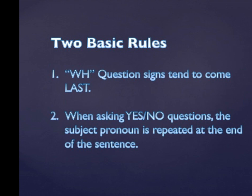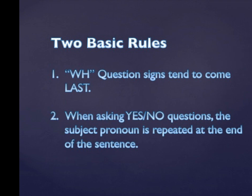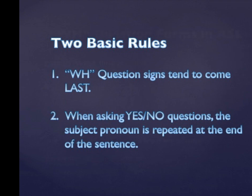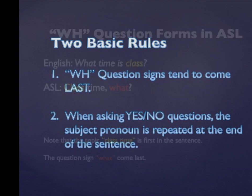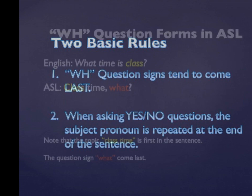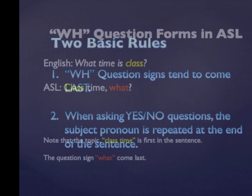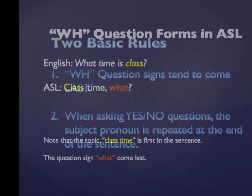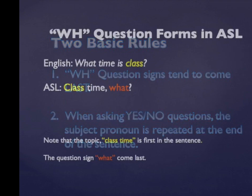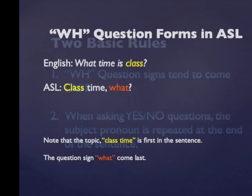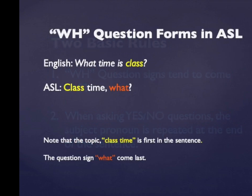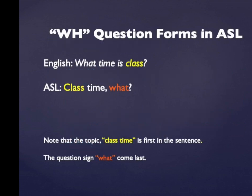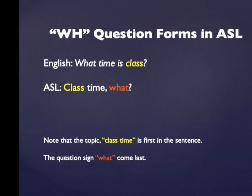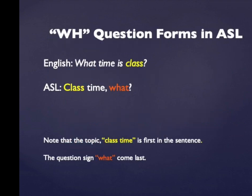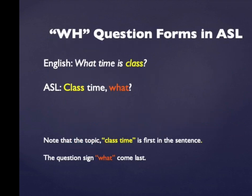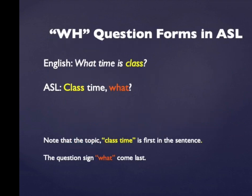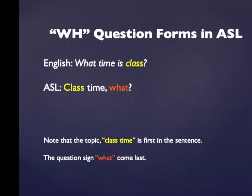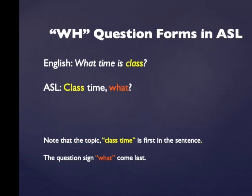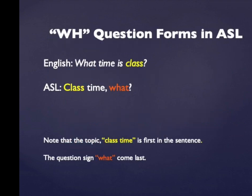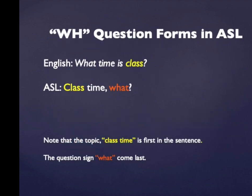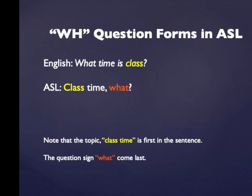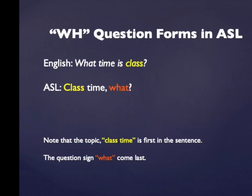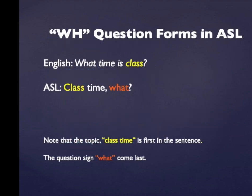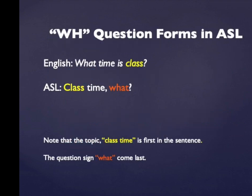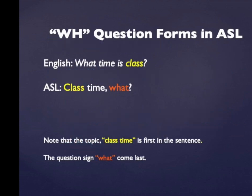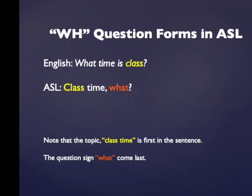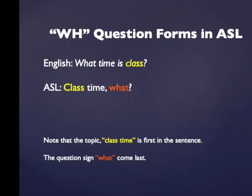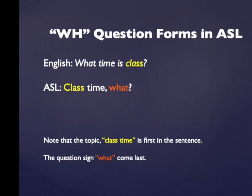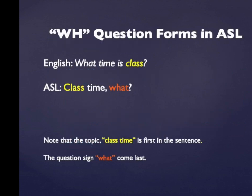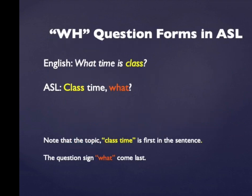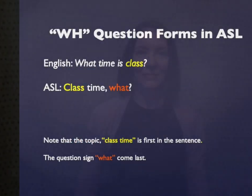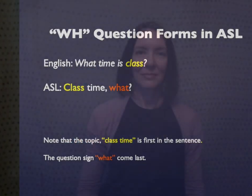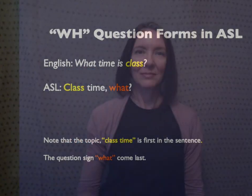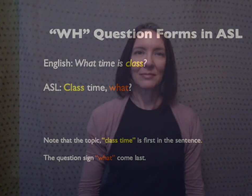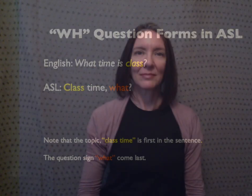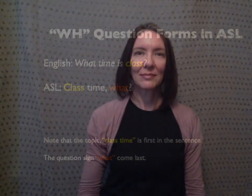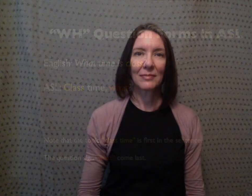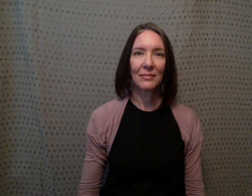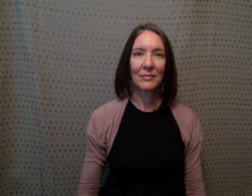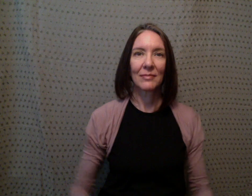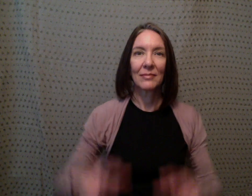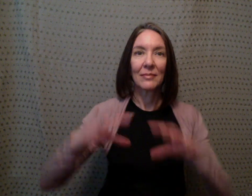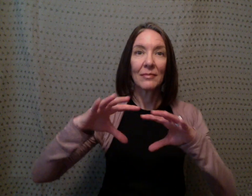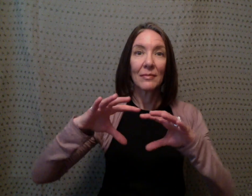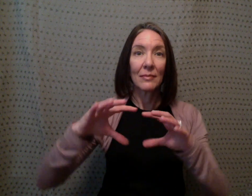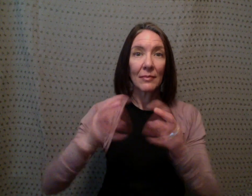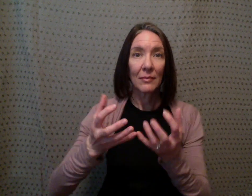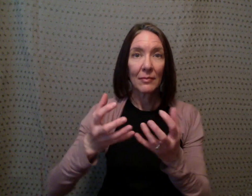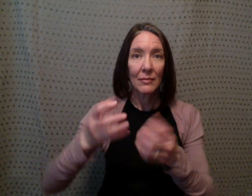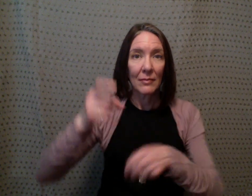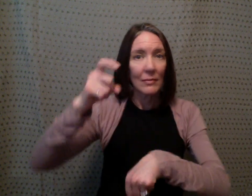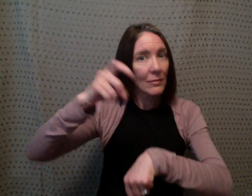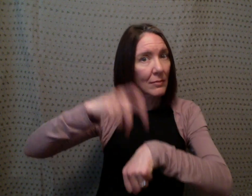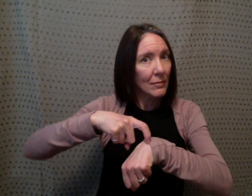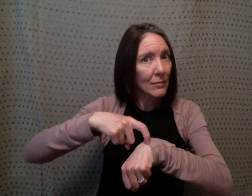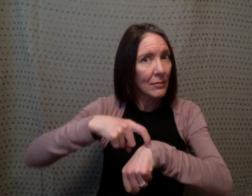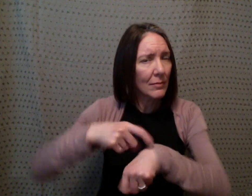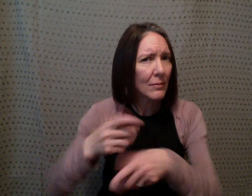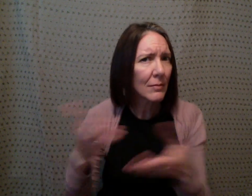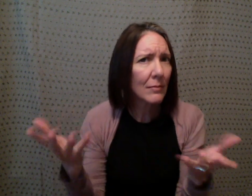forms. For "wh" questions remember your eyebrows go down. Class time